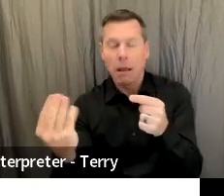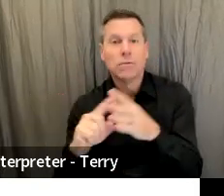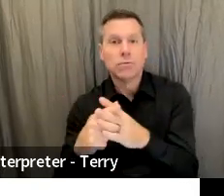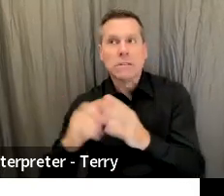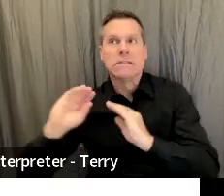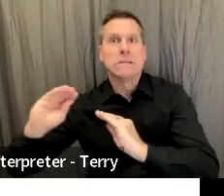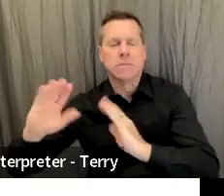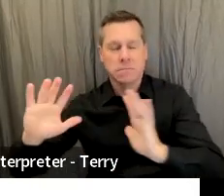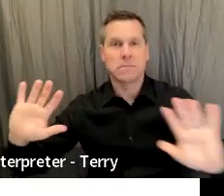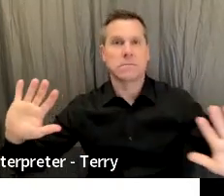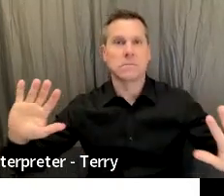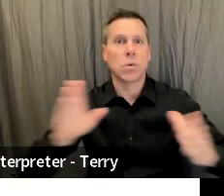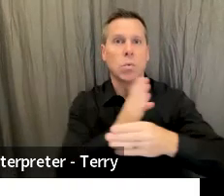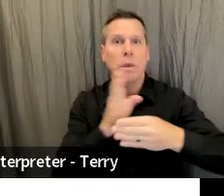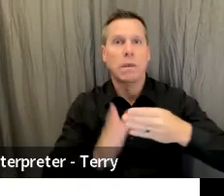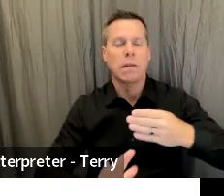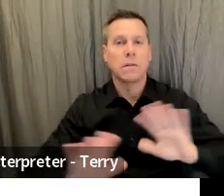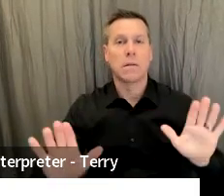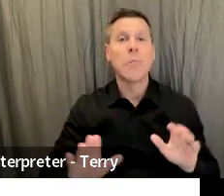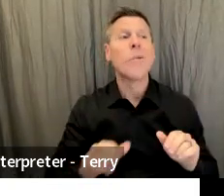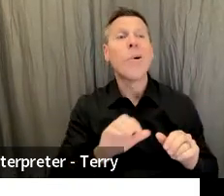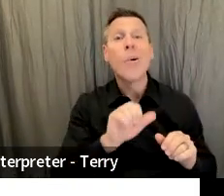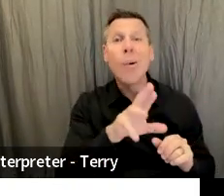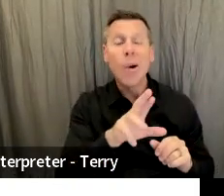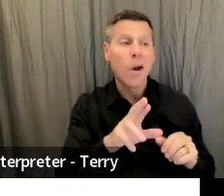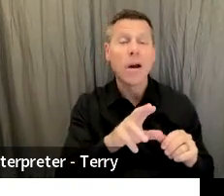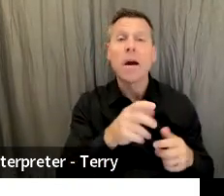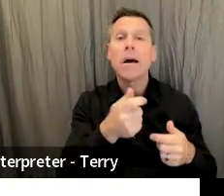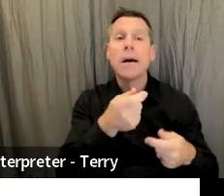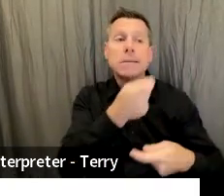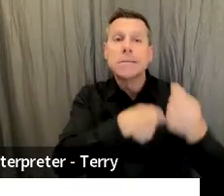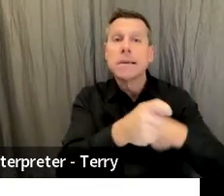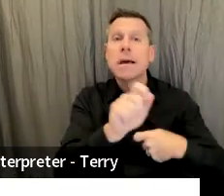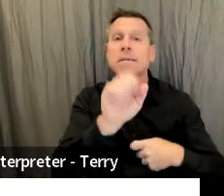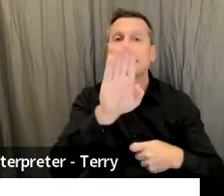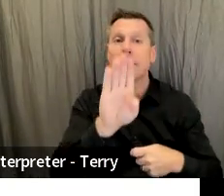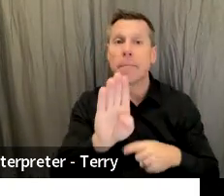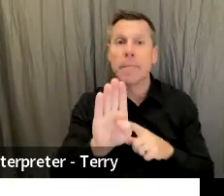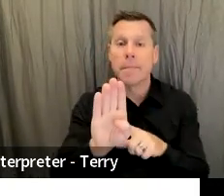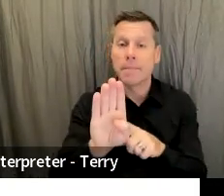taken over other classes as a long term sub at least half a dozen times since I started teaching.